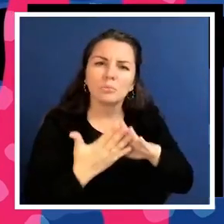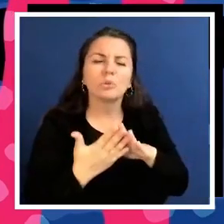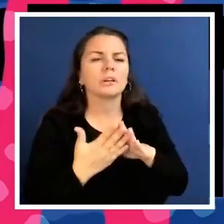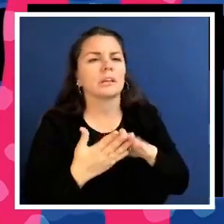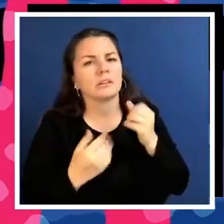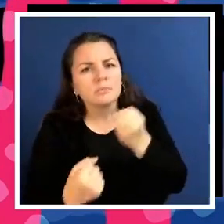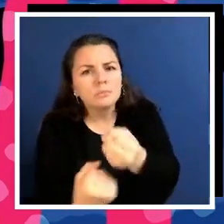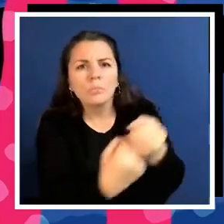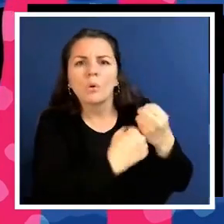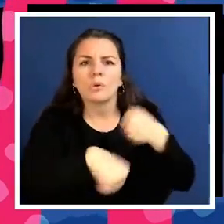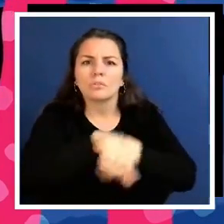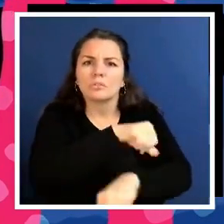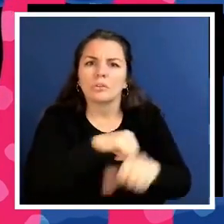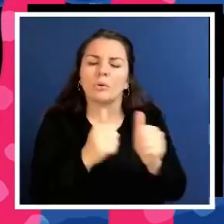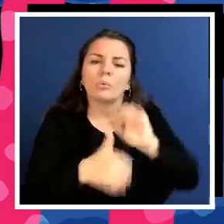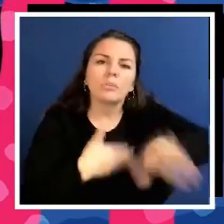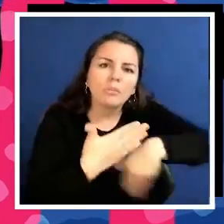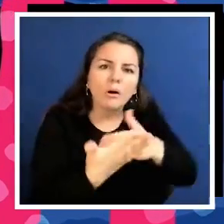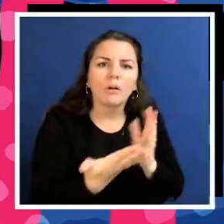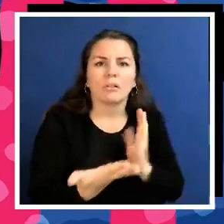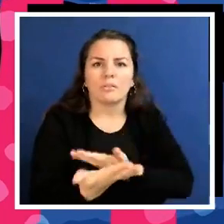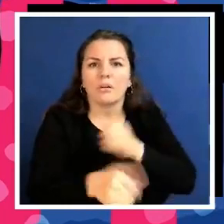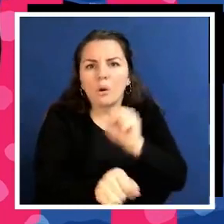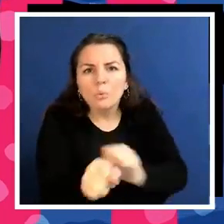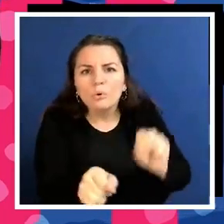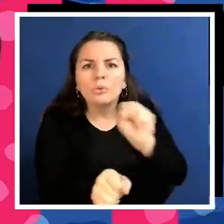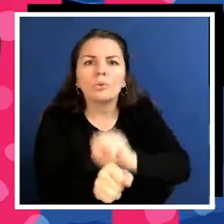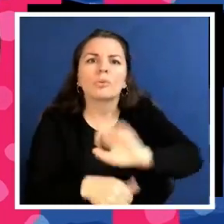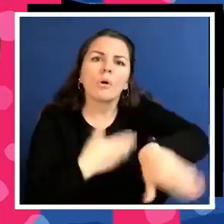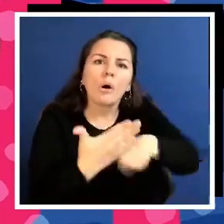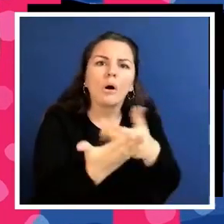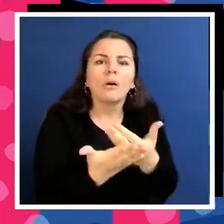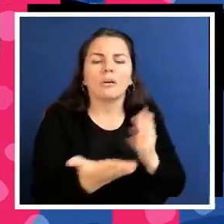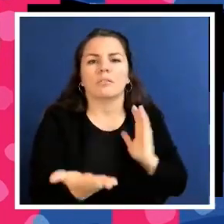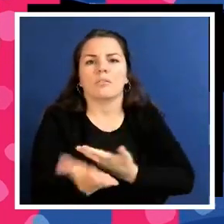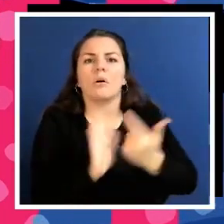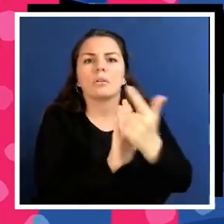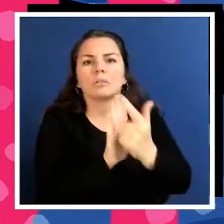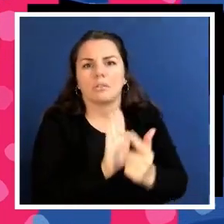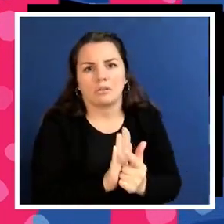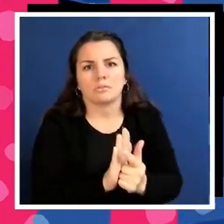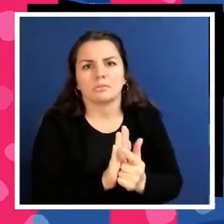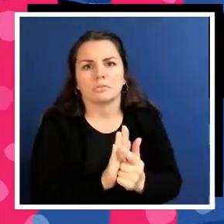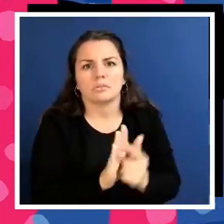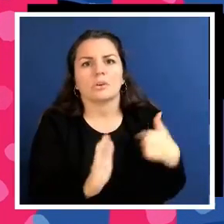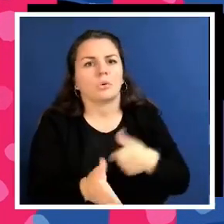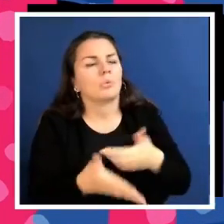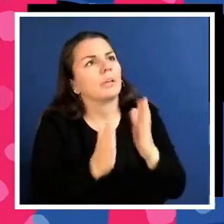BREACH. HELP US TO BE THE BELOVED